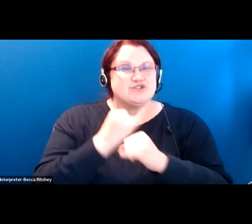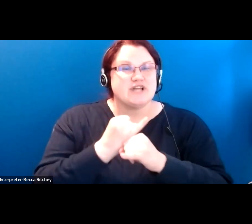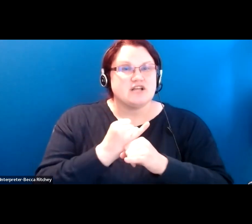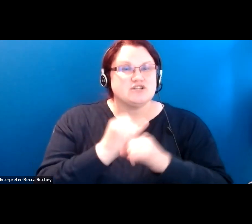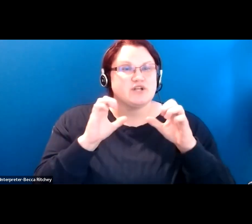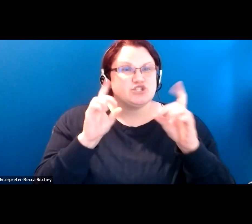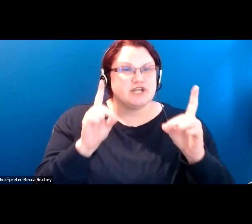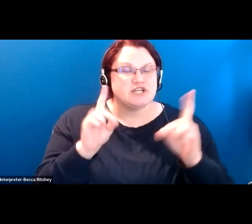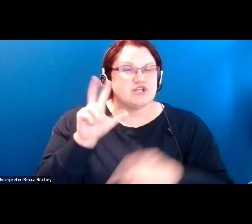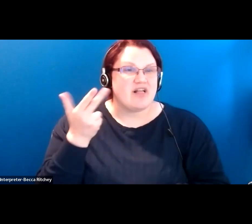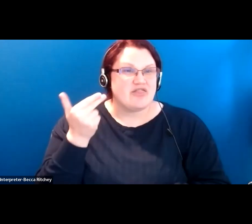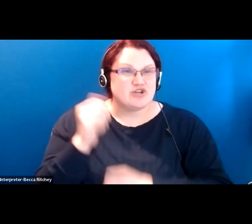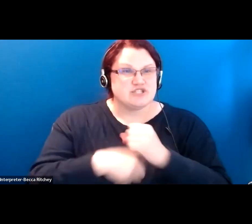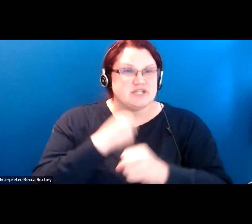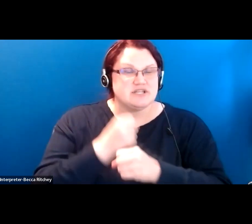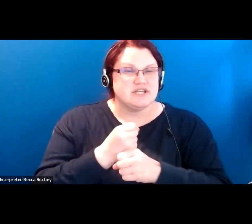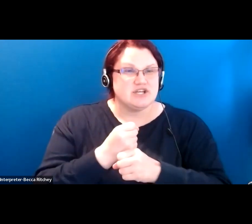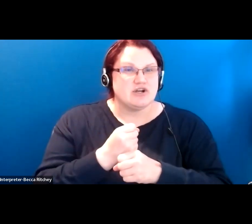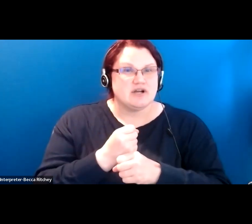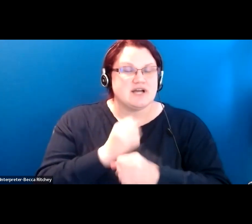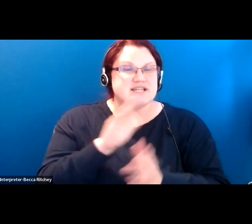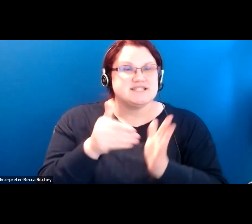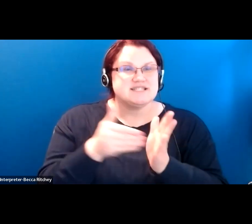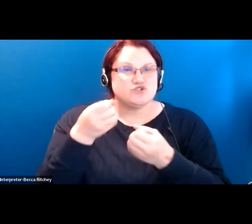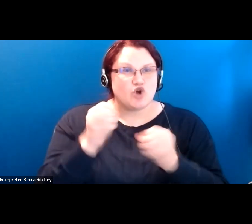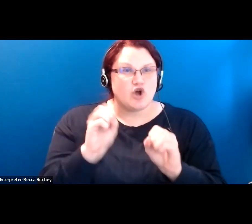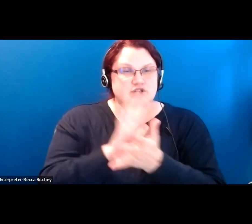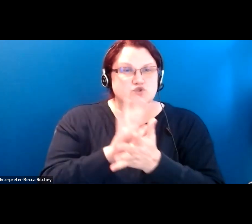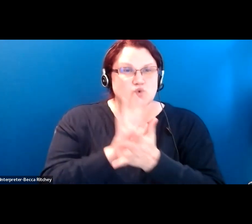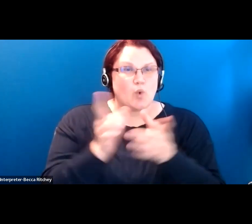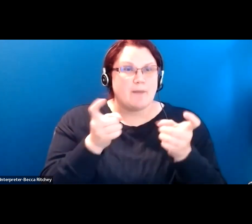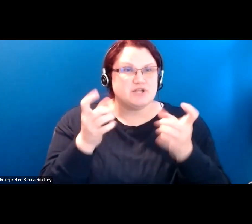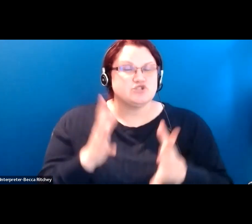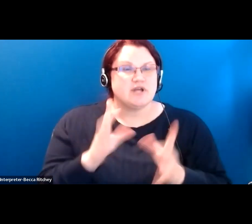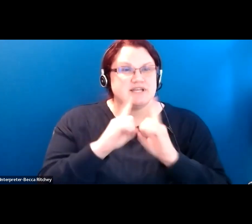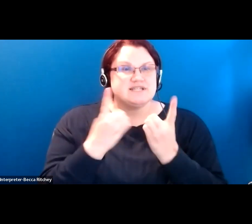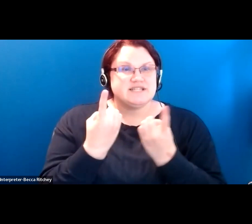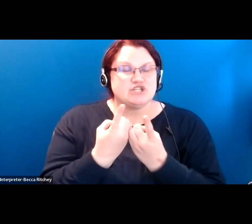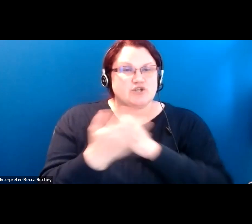13 years of which as a central office school administrator at the district and county level, and